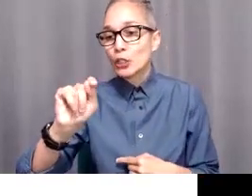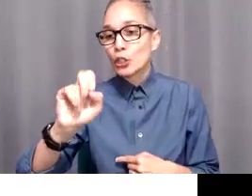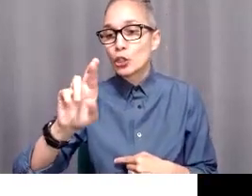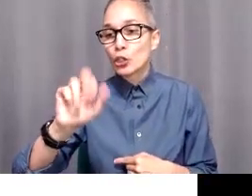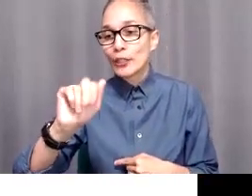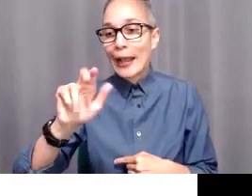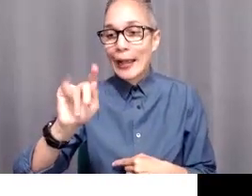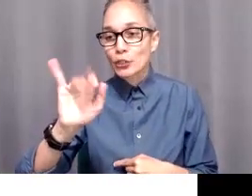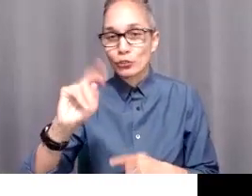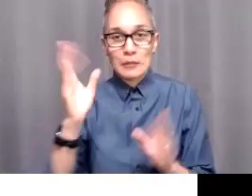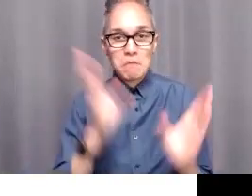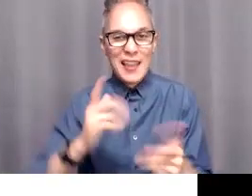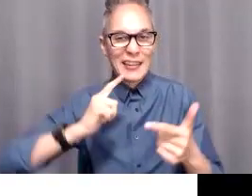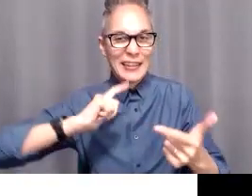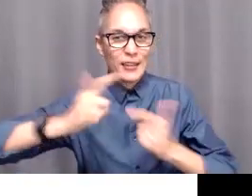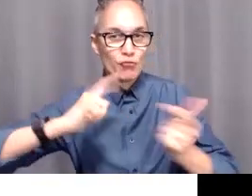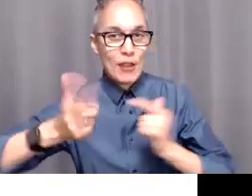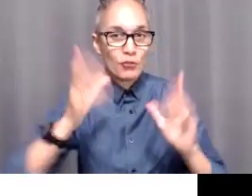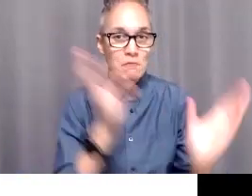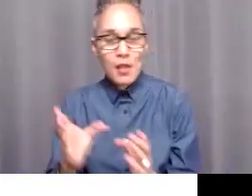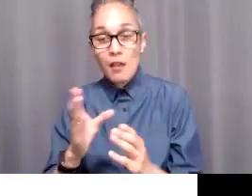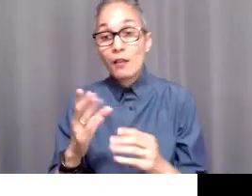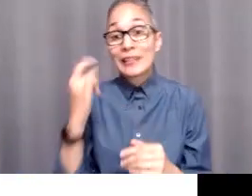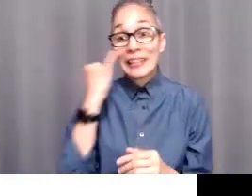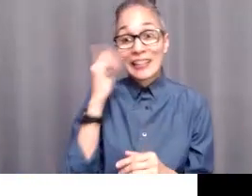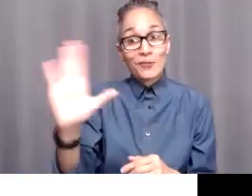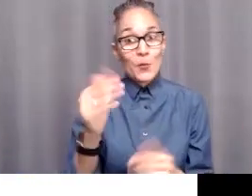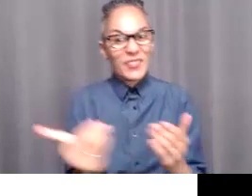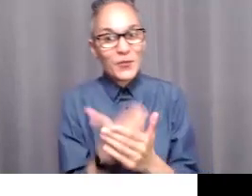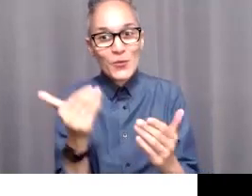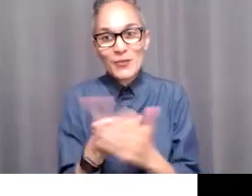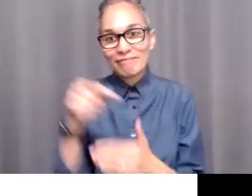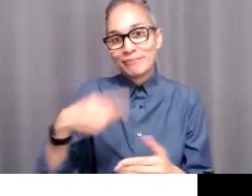And so for those that are new, this is a good introduction.